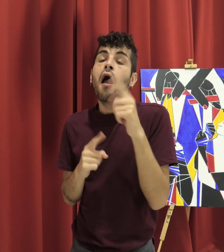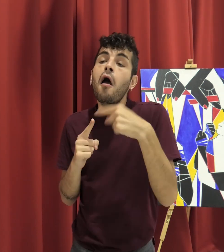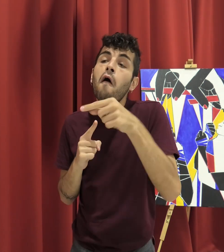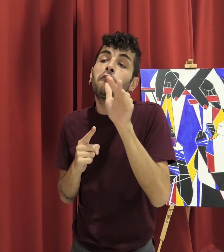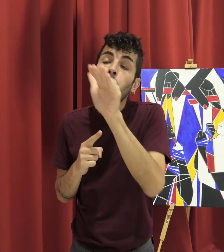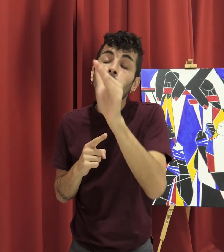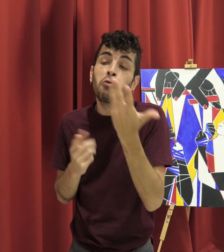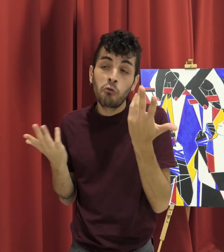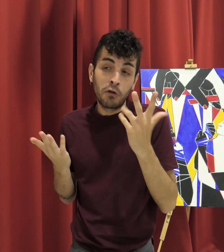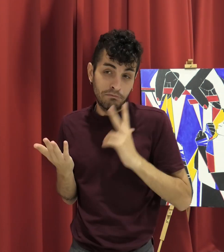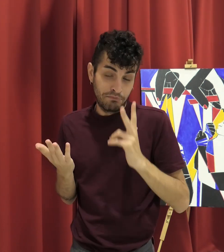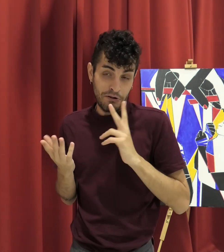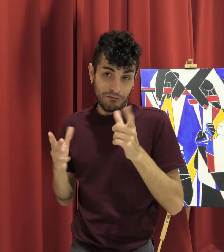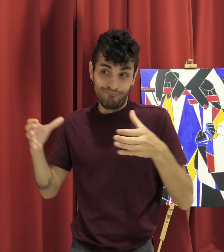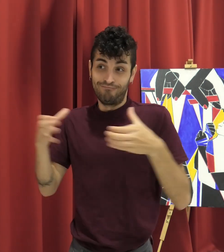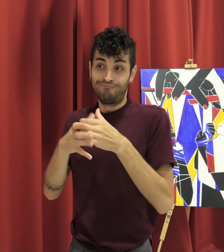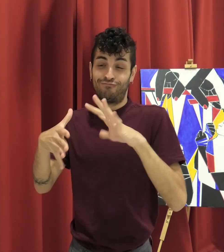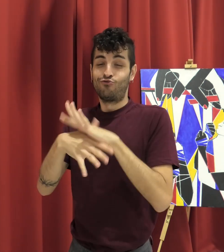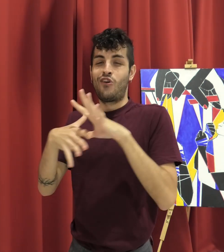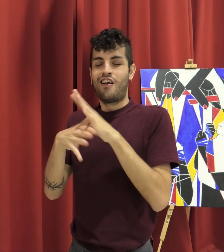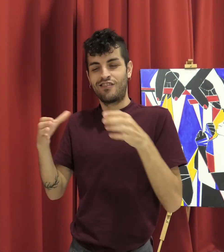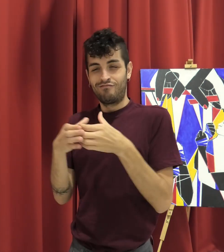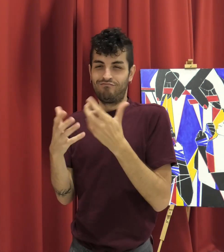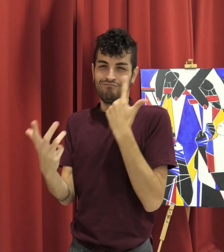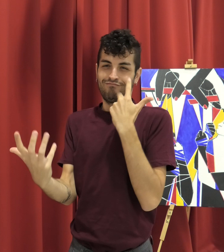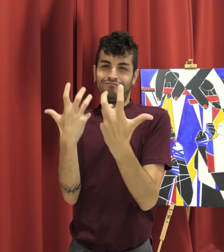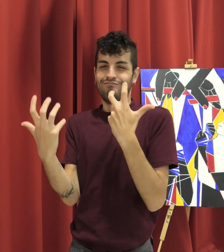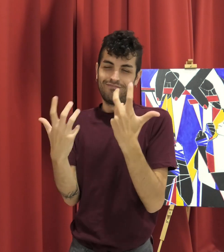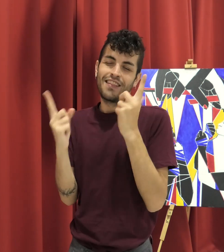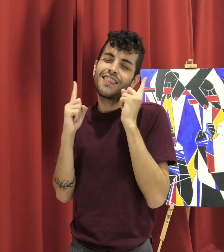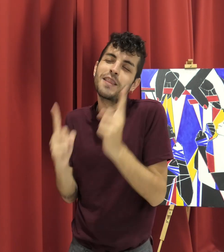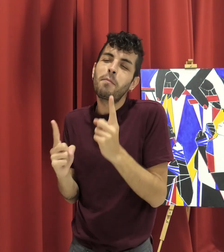In the future, I hope to again be part of a theatre company